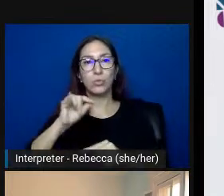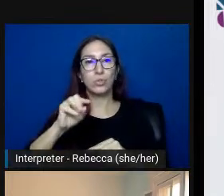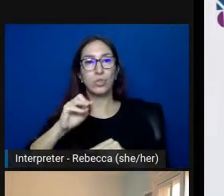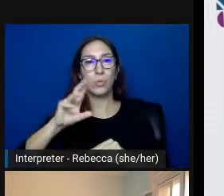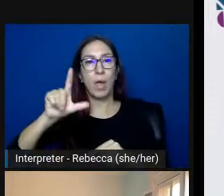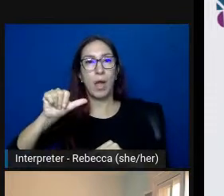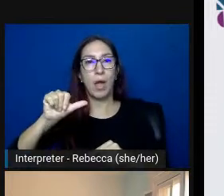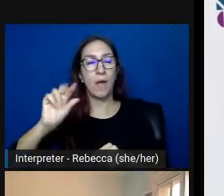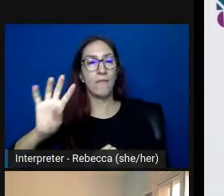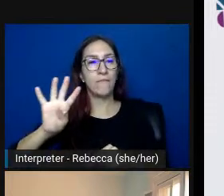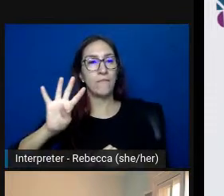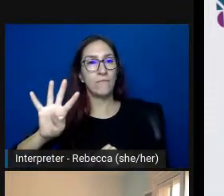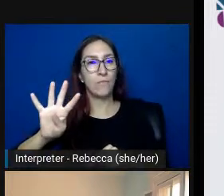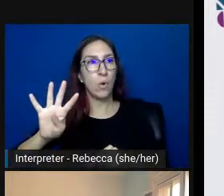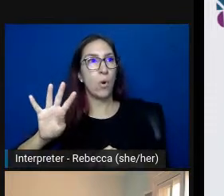We will see how